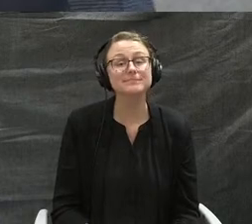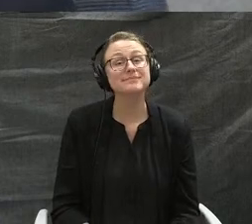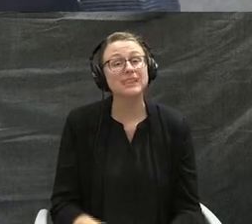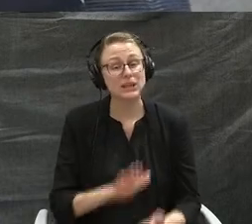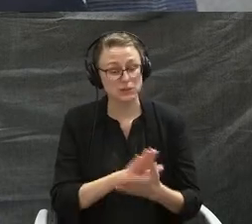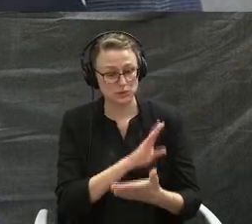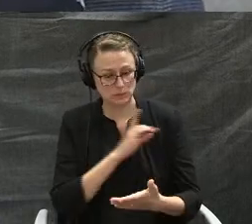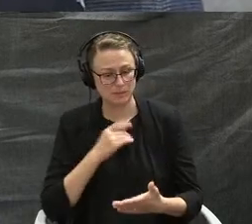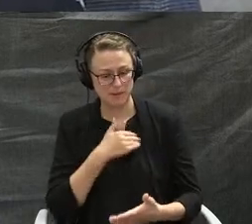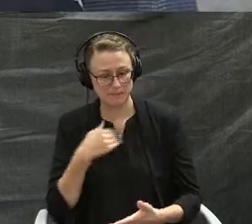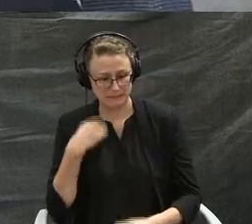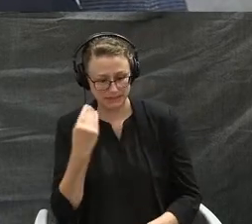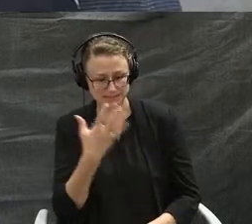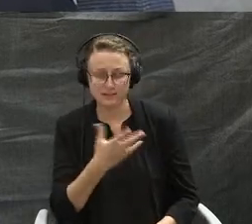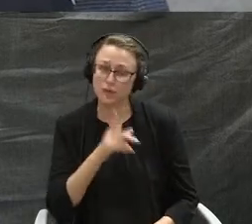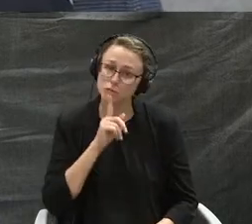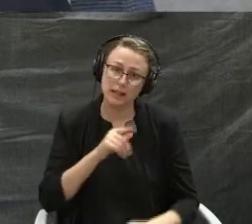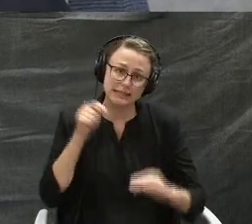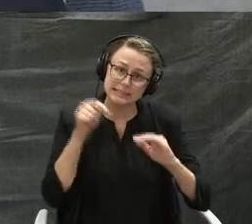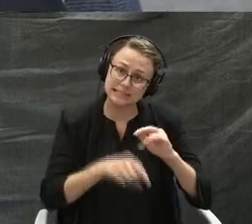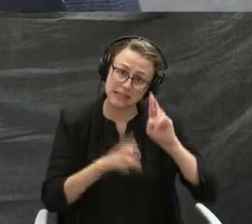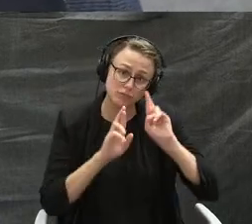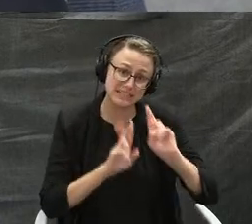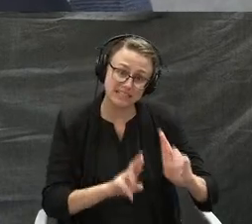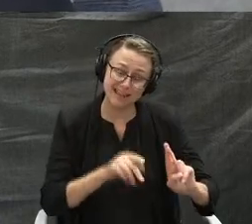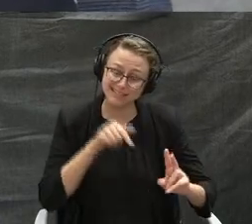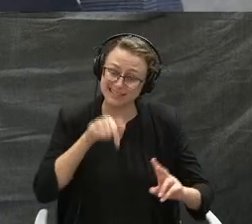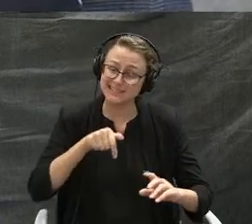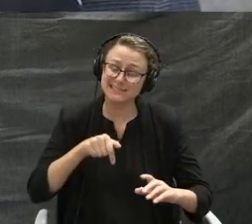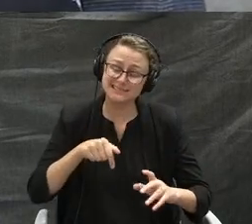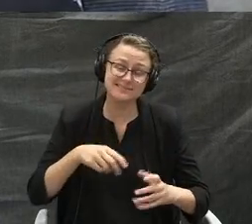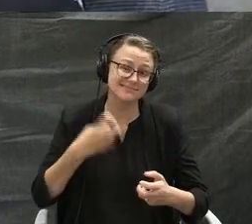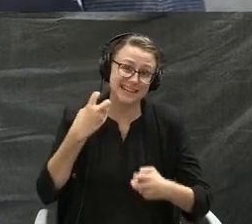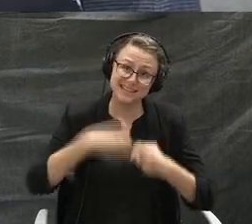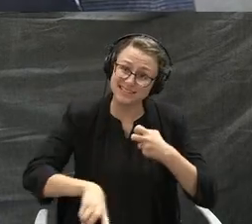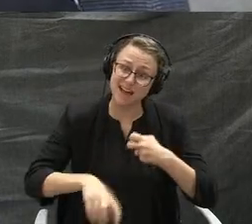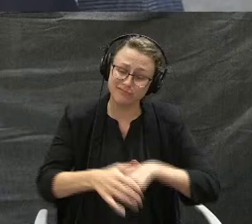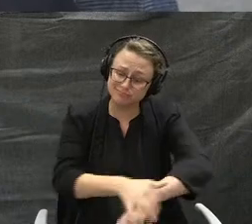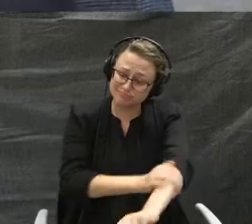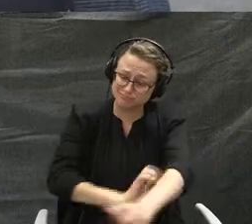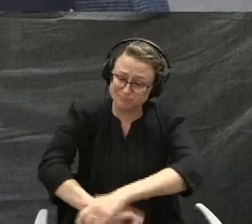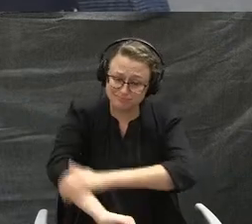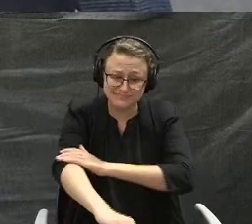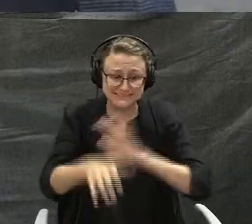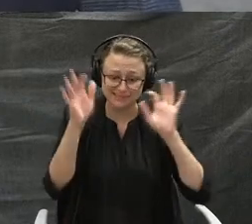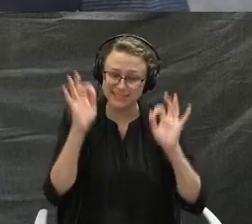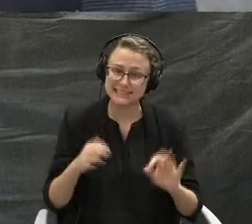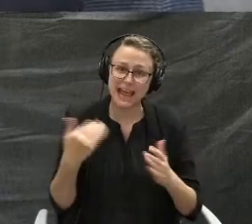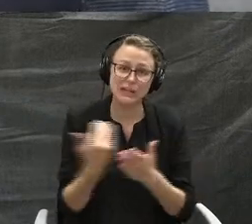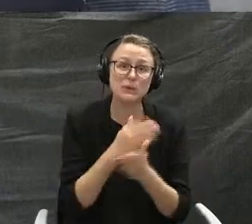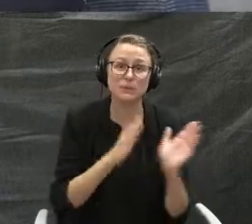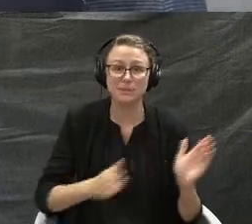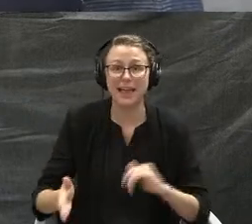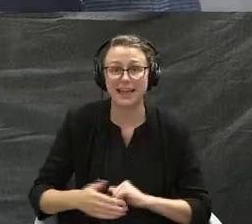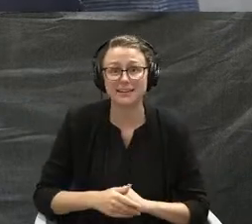deepest respect for you to take on a tough task to decide to school plan for the new year. Thank you in advance for your